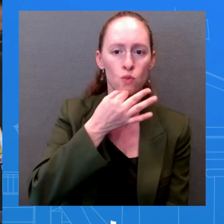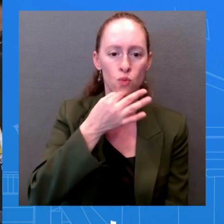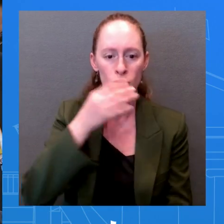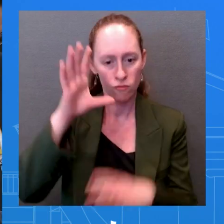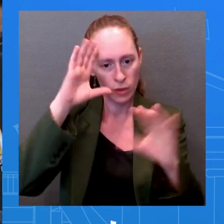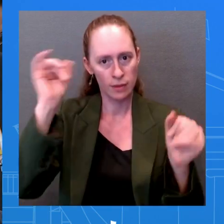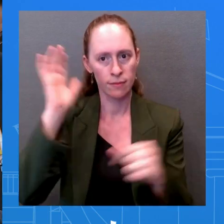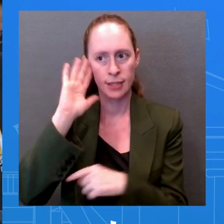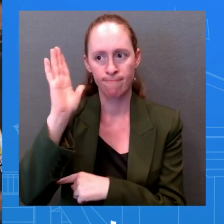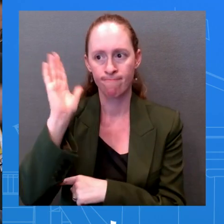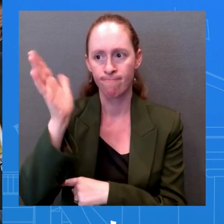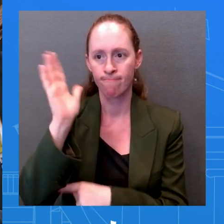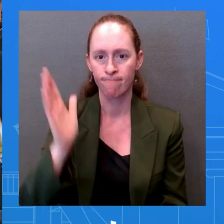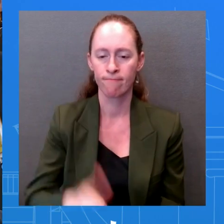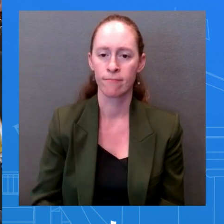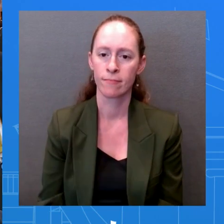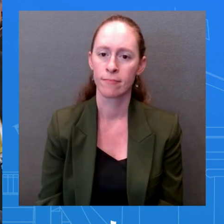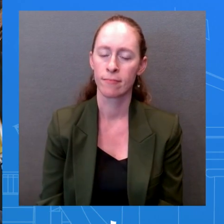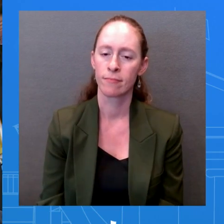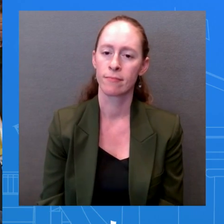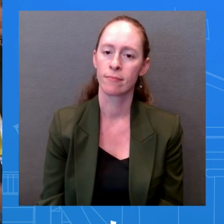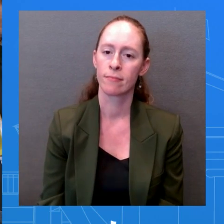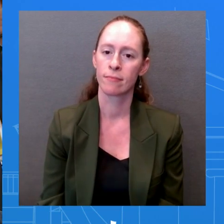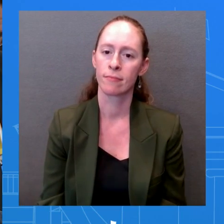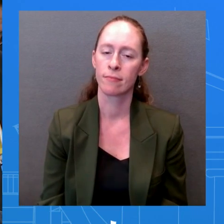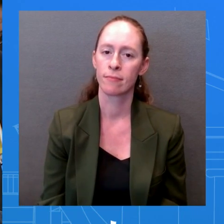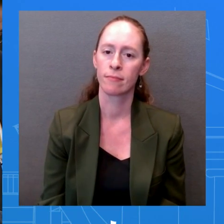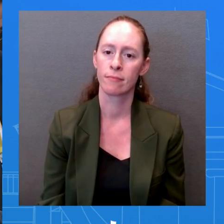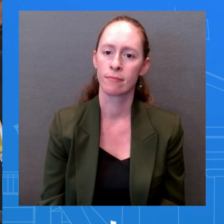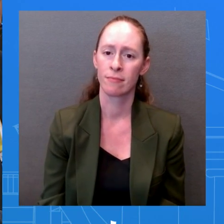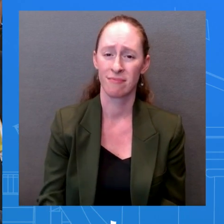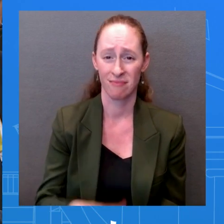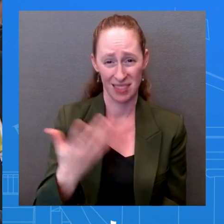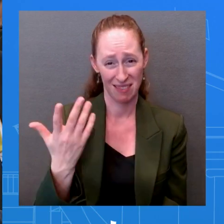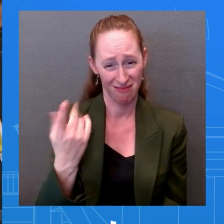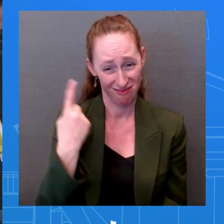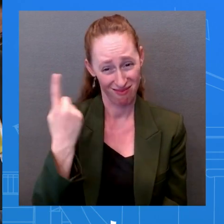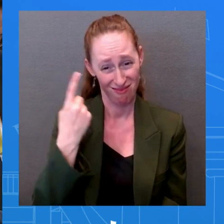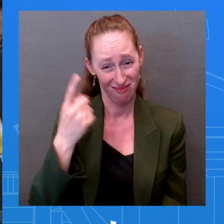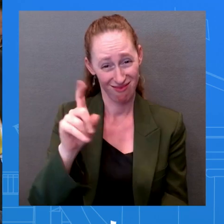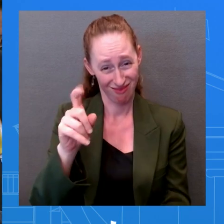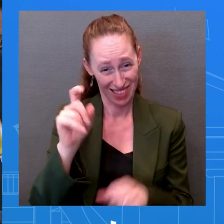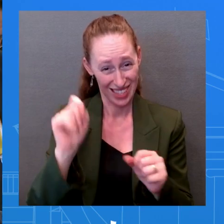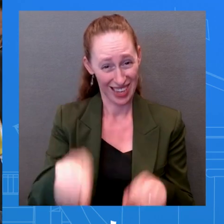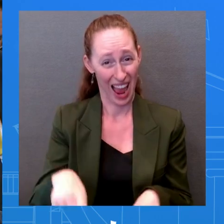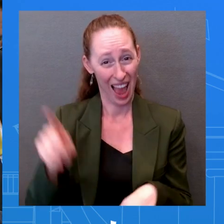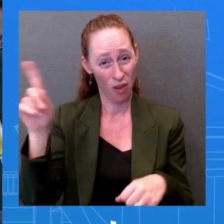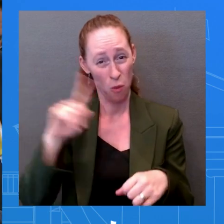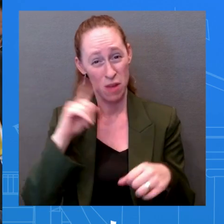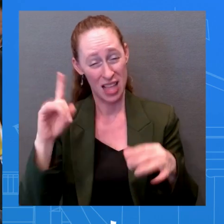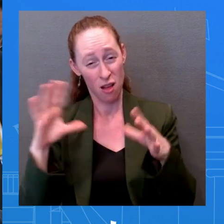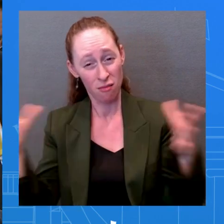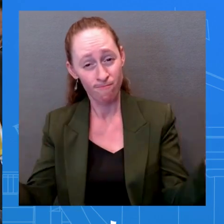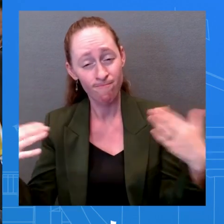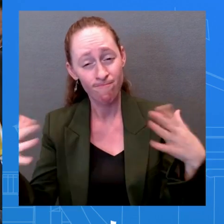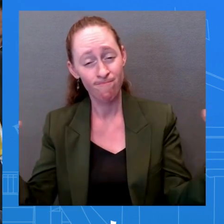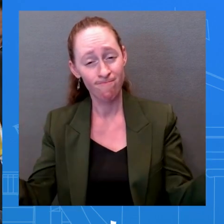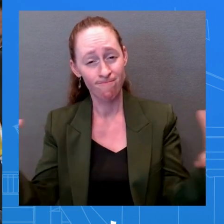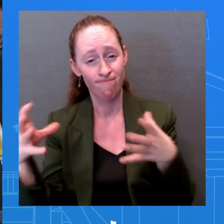"MAGA Republicans," associating them with fascism. I wonder if there's going to be any effort in the President's speech to sort of reconcile